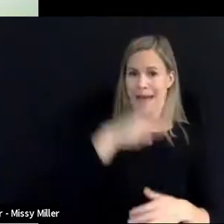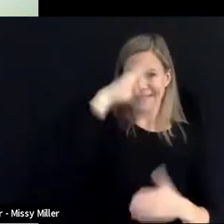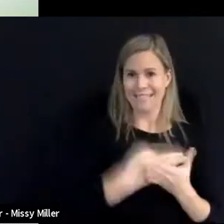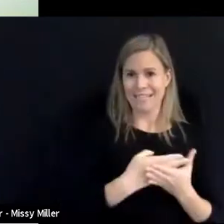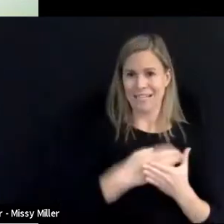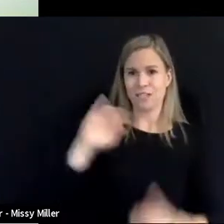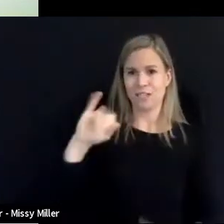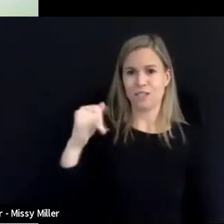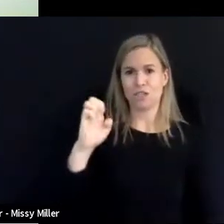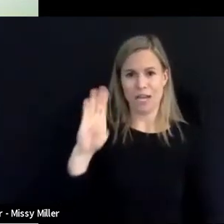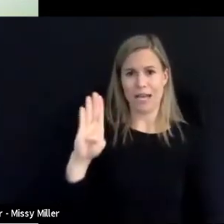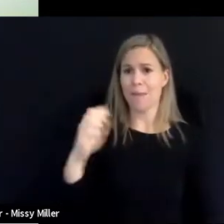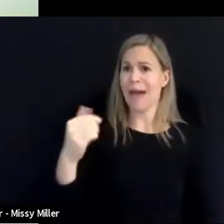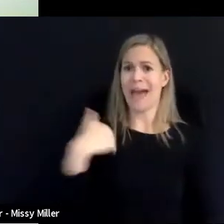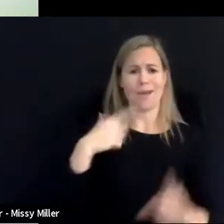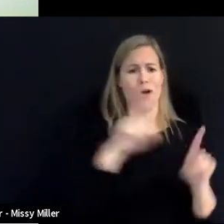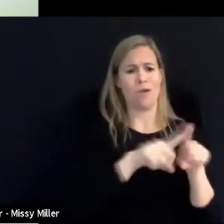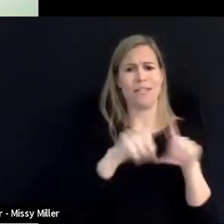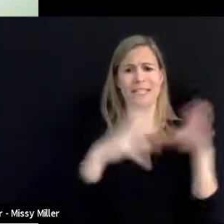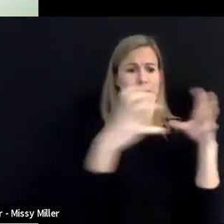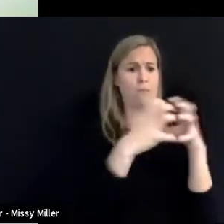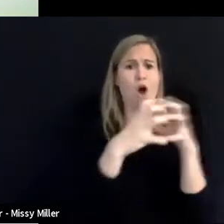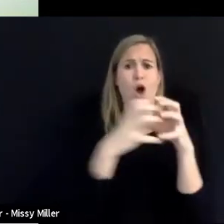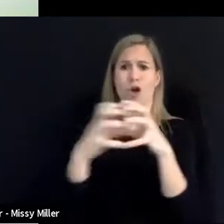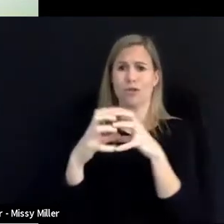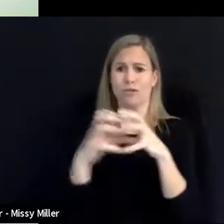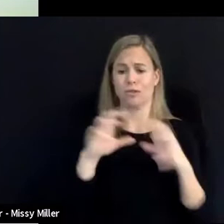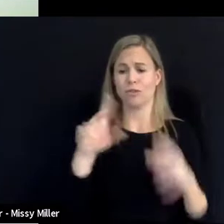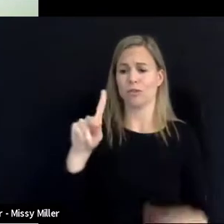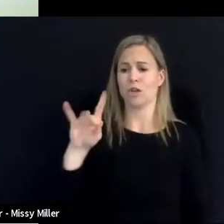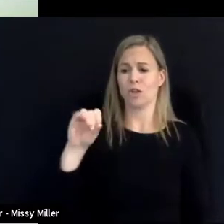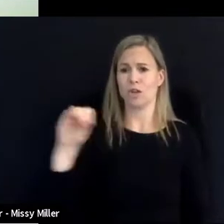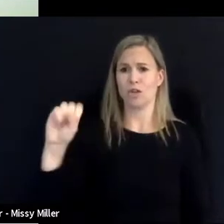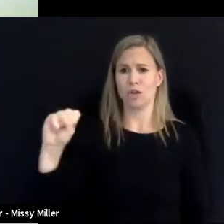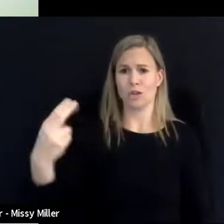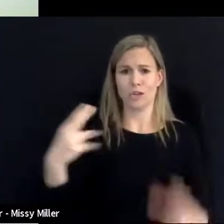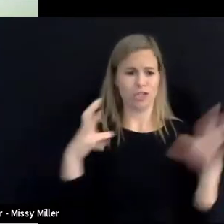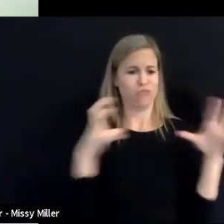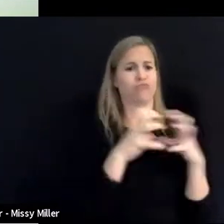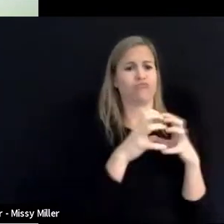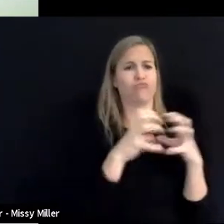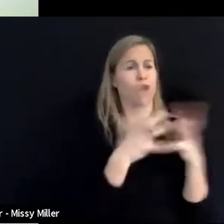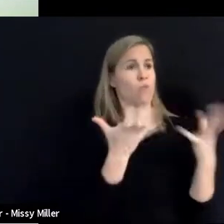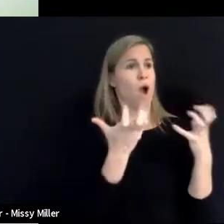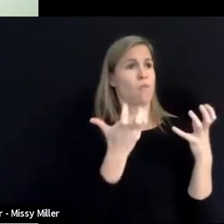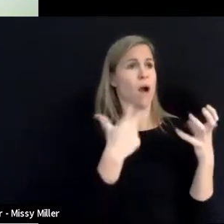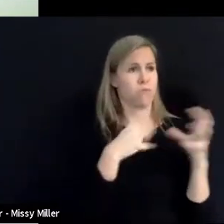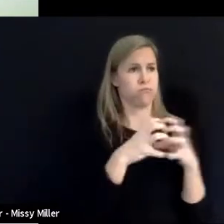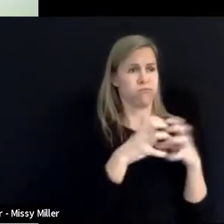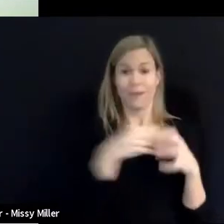in the country because he liked them so much. We kept giving them to him. But if he ever asked for one of course, we give them a koosh ball,